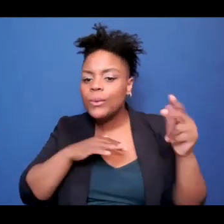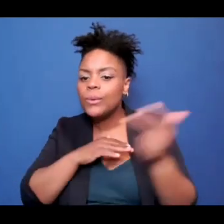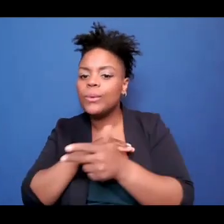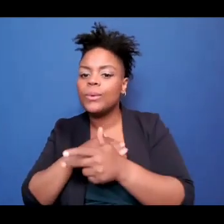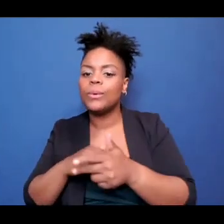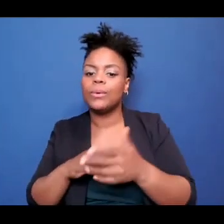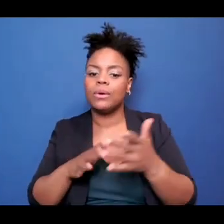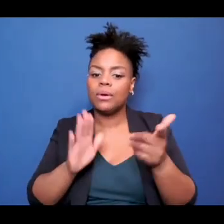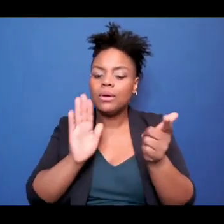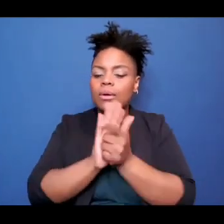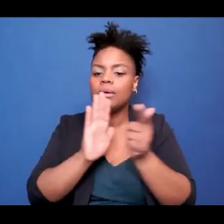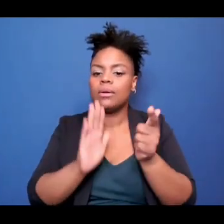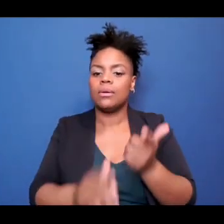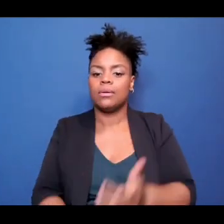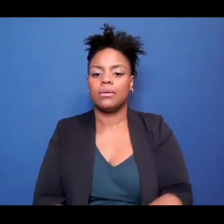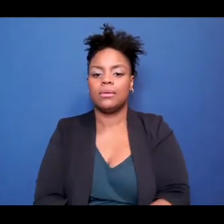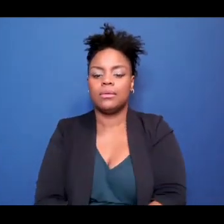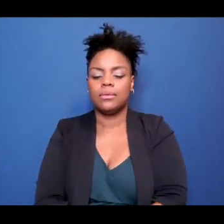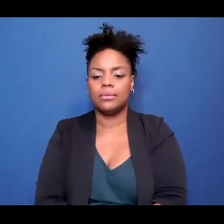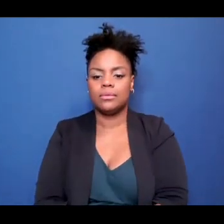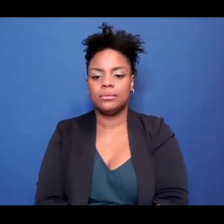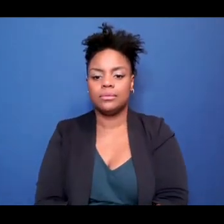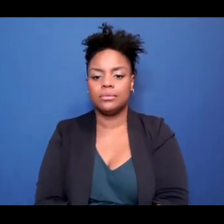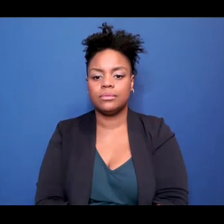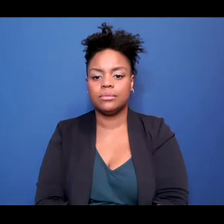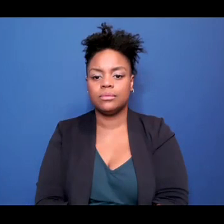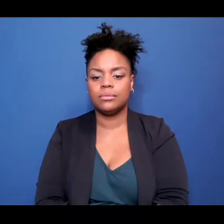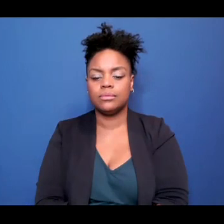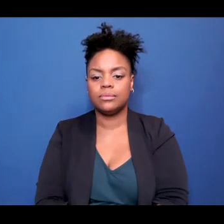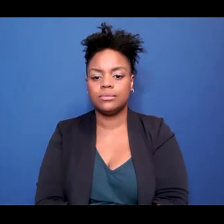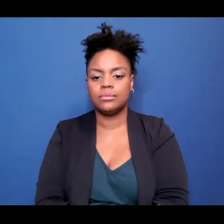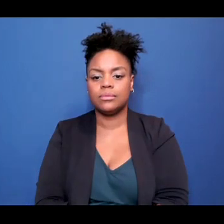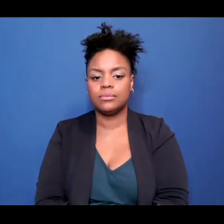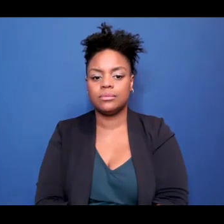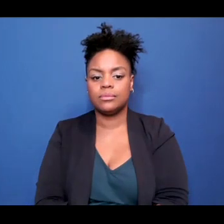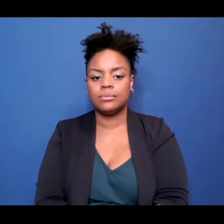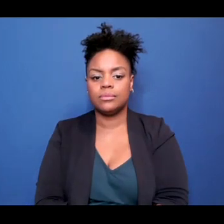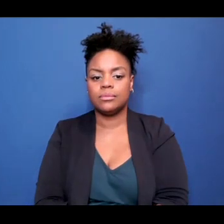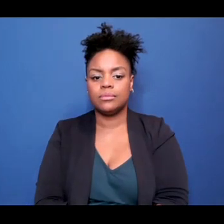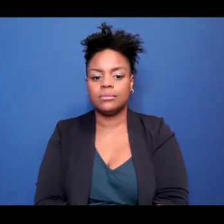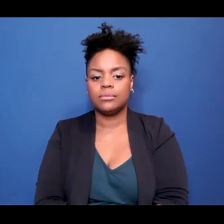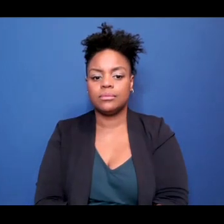RESTAURANT ON THE CORNER WITH A DRIVE THRU AND THE WHOLE THING, SO IT PROHIBITED NEW